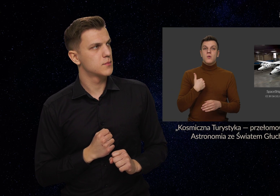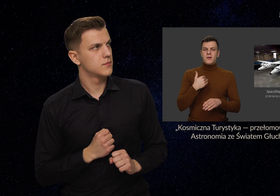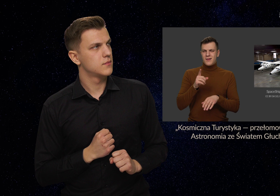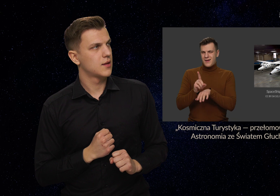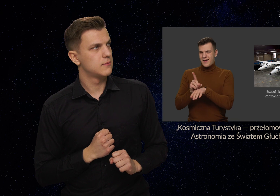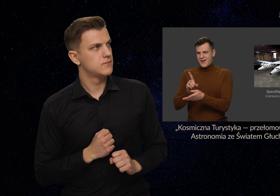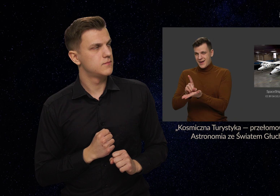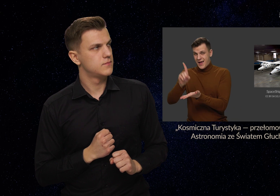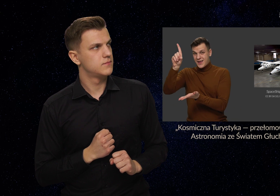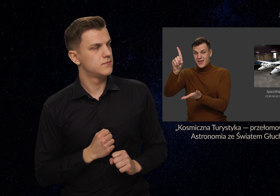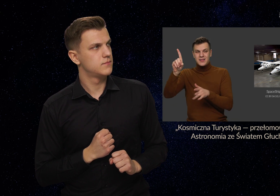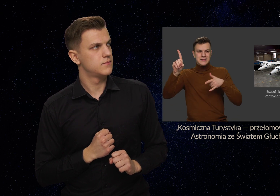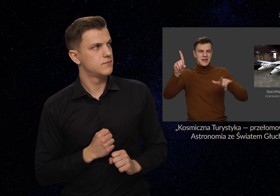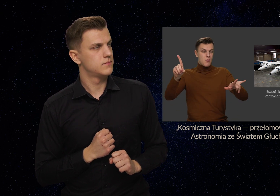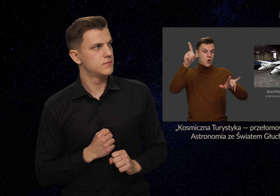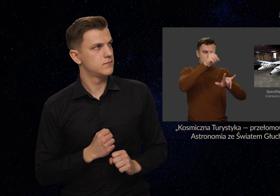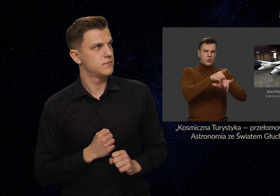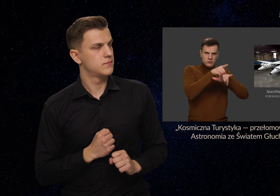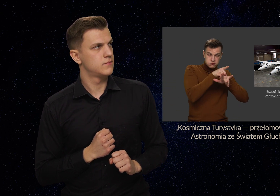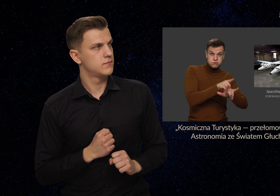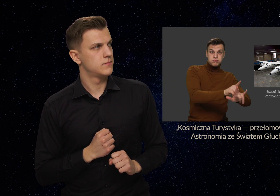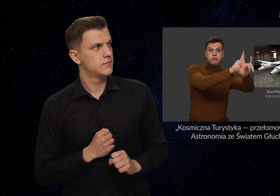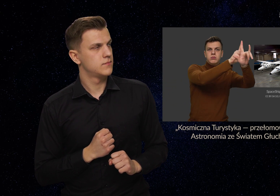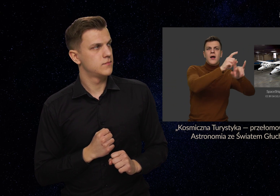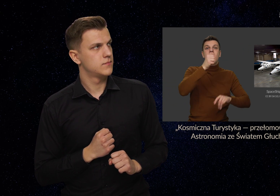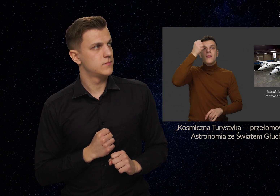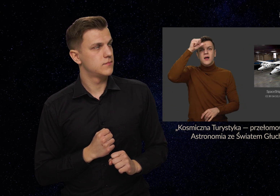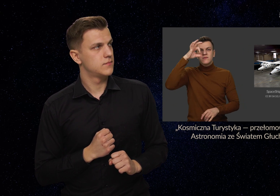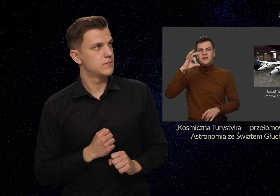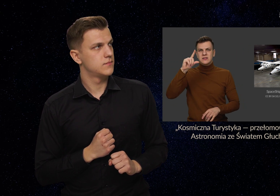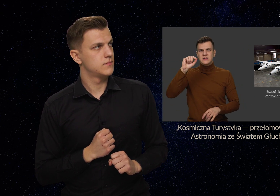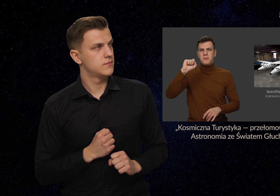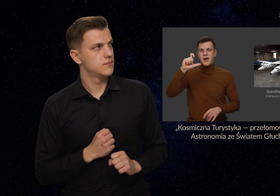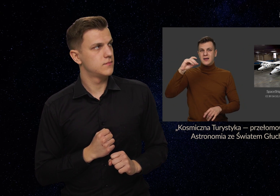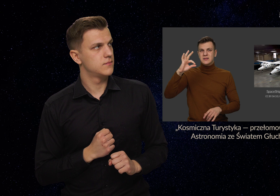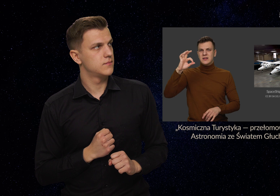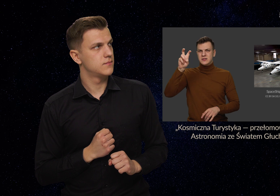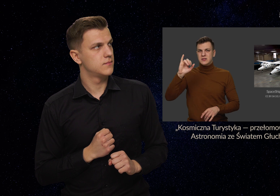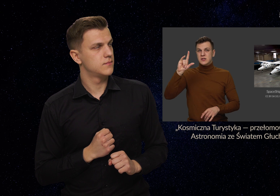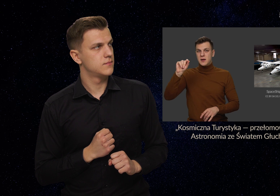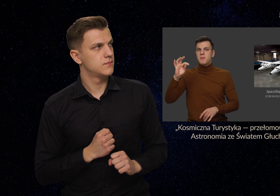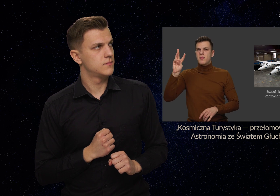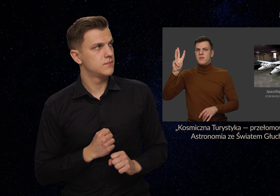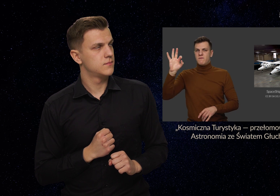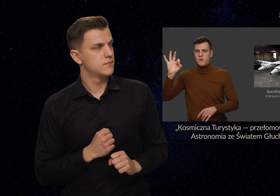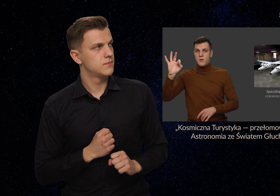(July 11, 2021) to an altitude of 86 km ascended by SpaceShipTwo rocket plane